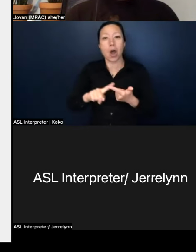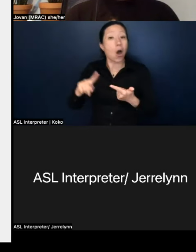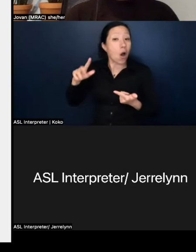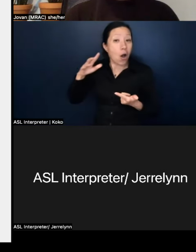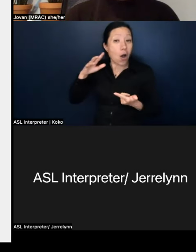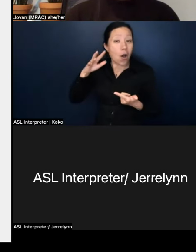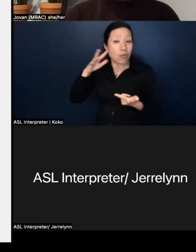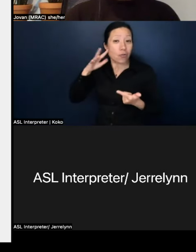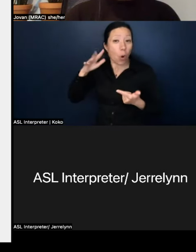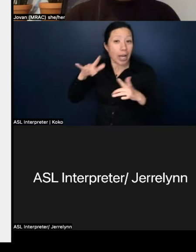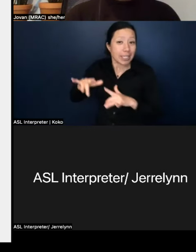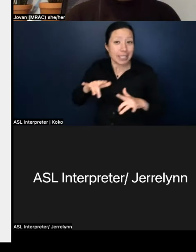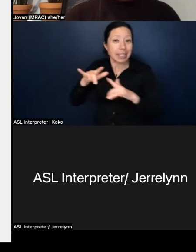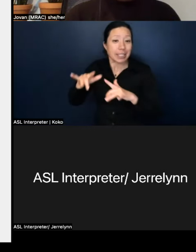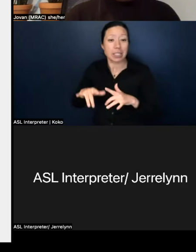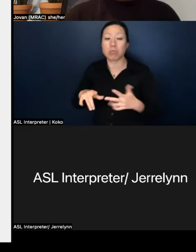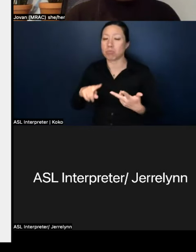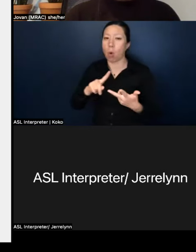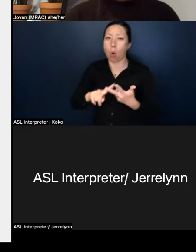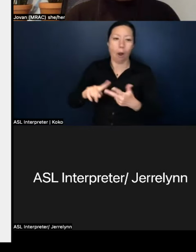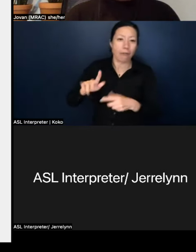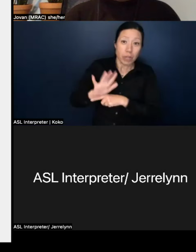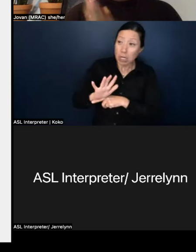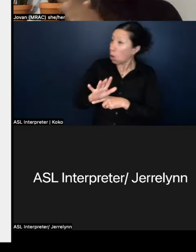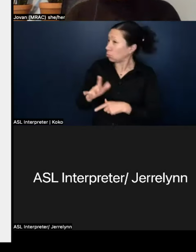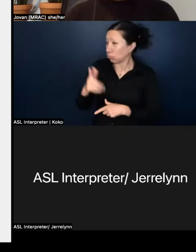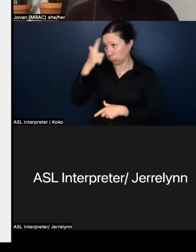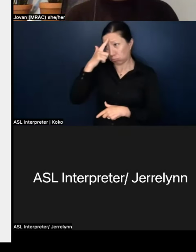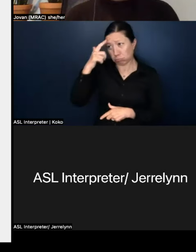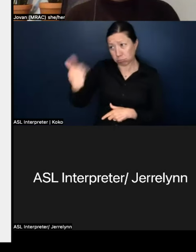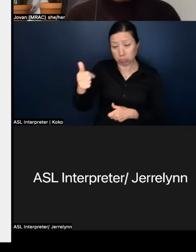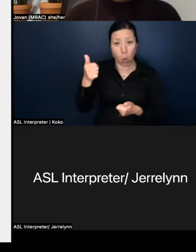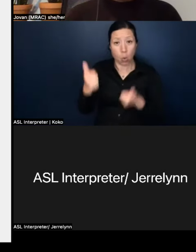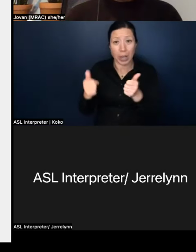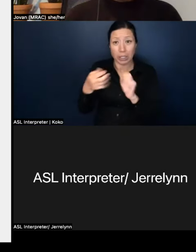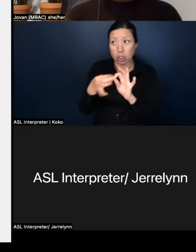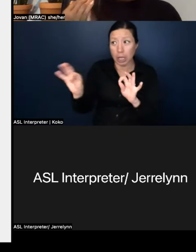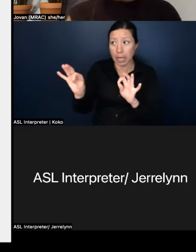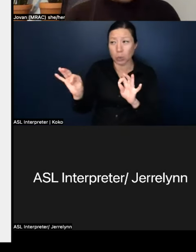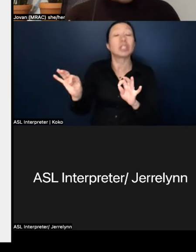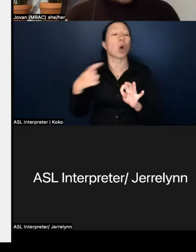the language that you're most comfortable communicating in. And we will have it translated internally,